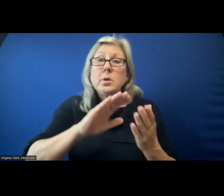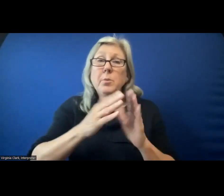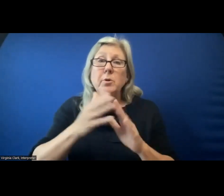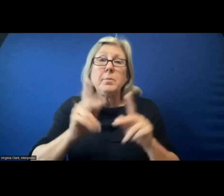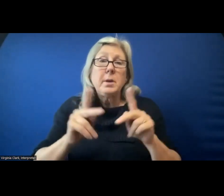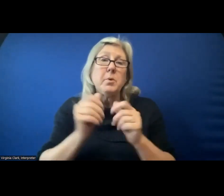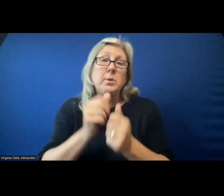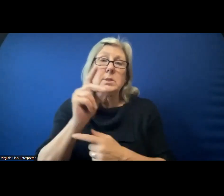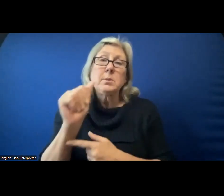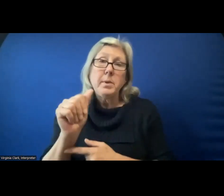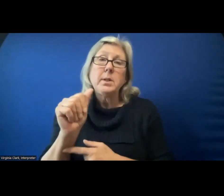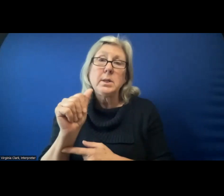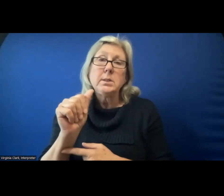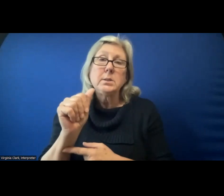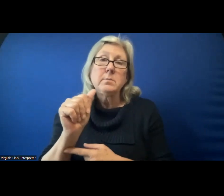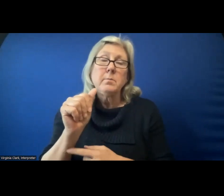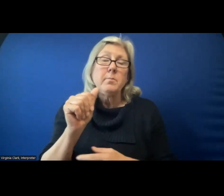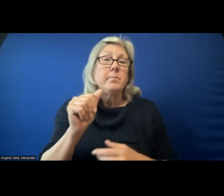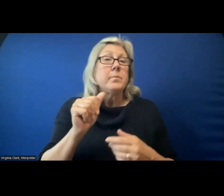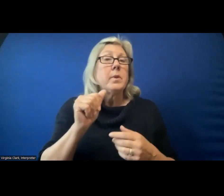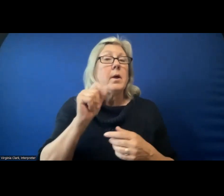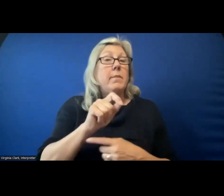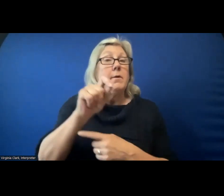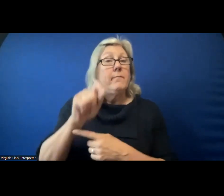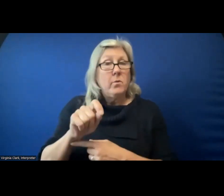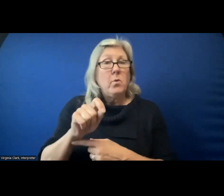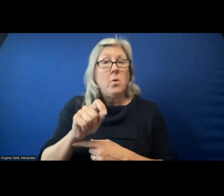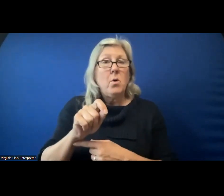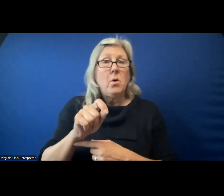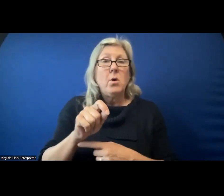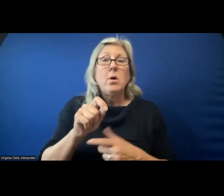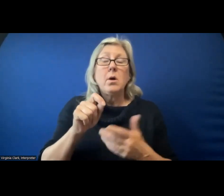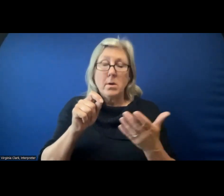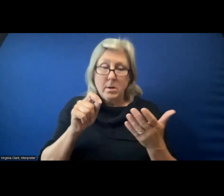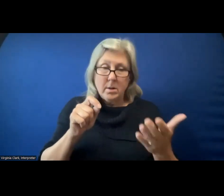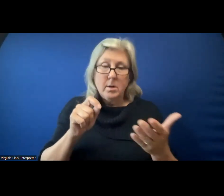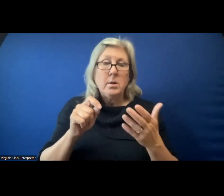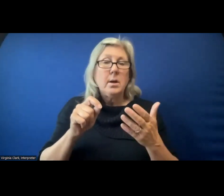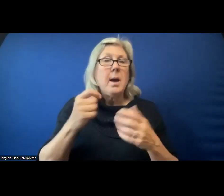with disabilities. Therefore, it makings a common judicial and economic sense that when